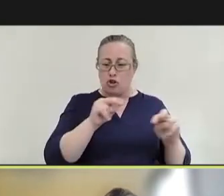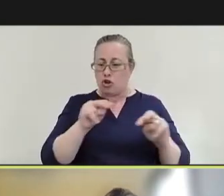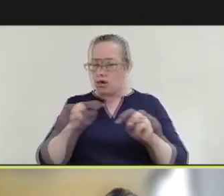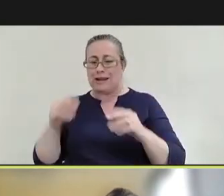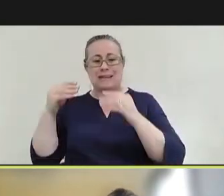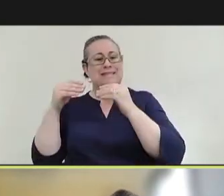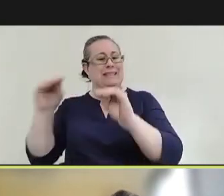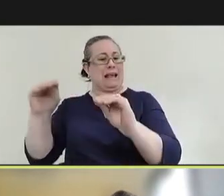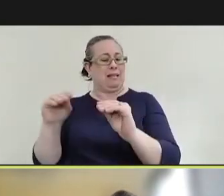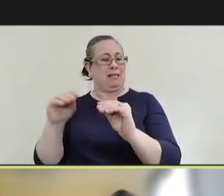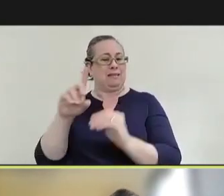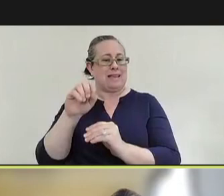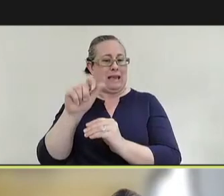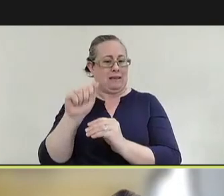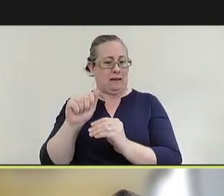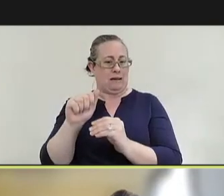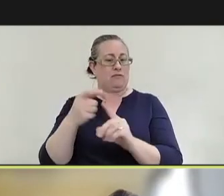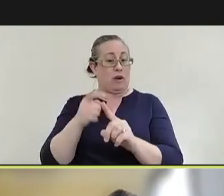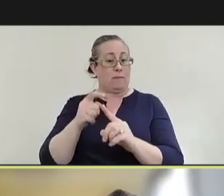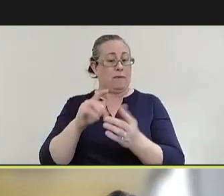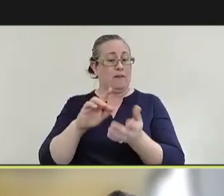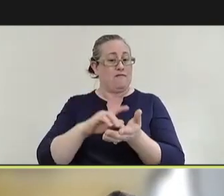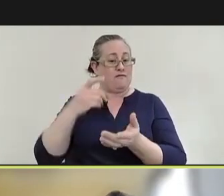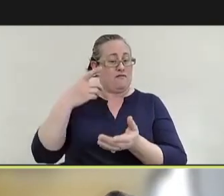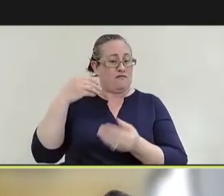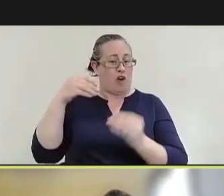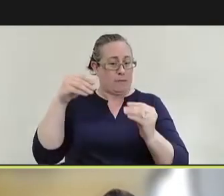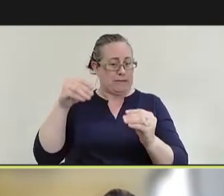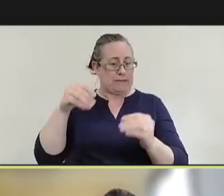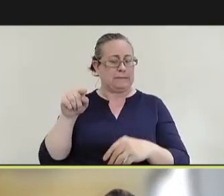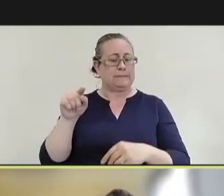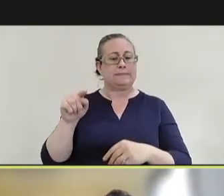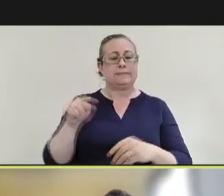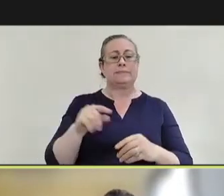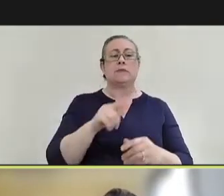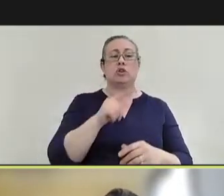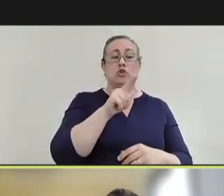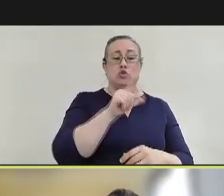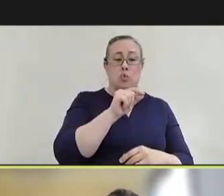when we looked at the 2024 season versus the exact same time in 2023, right? So,